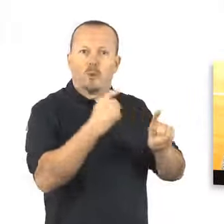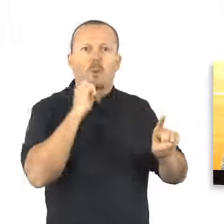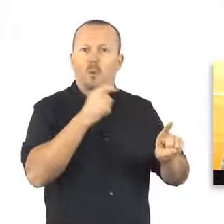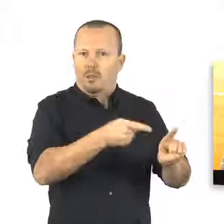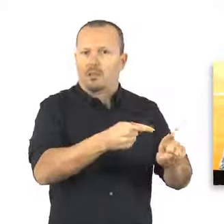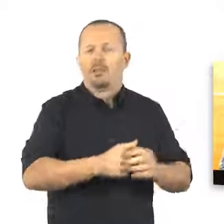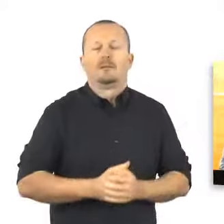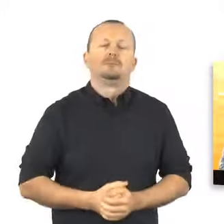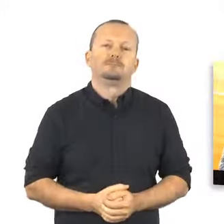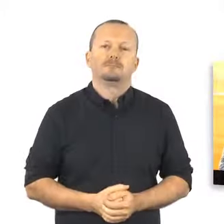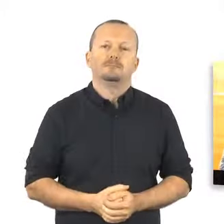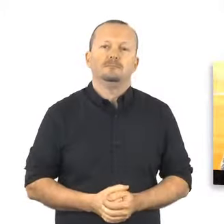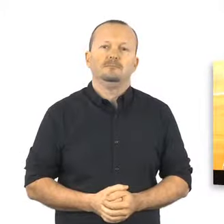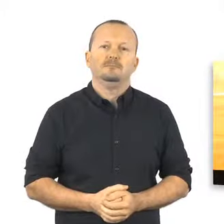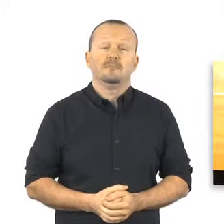contribute more to conversations.